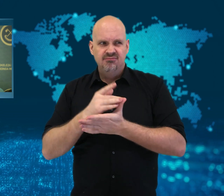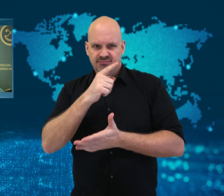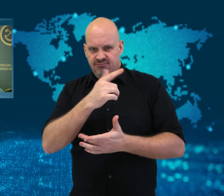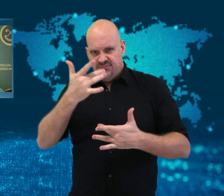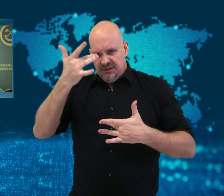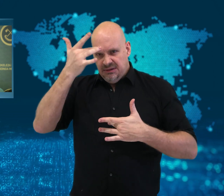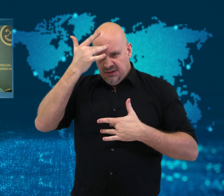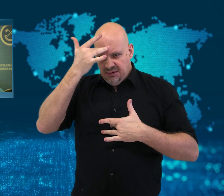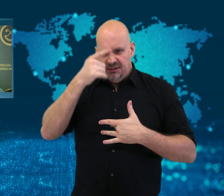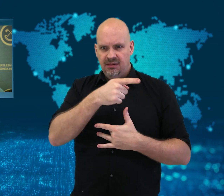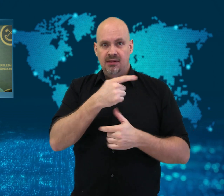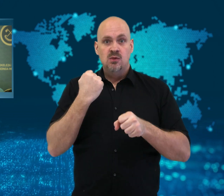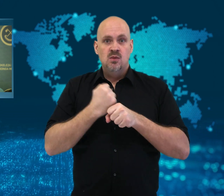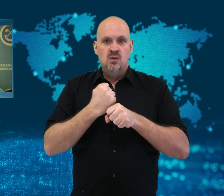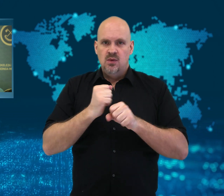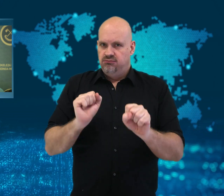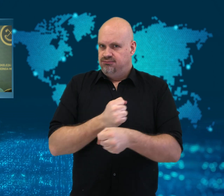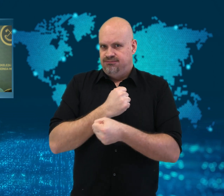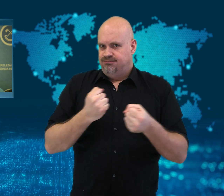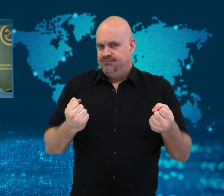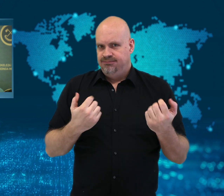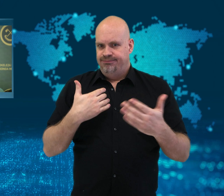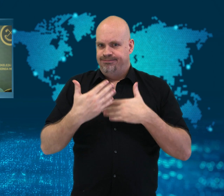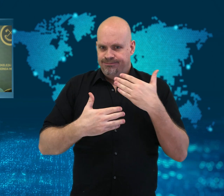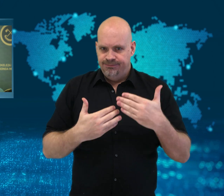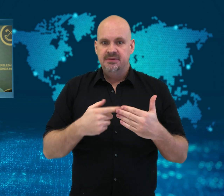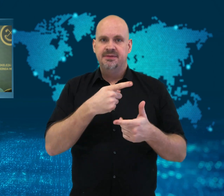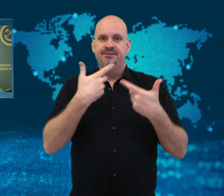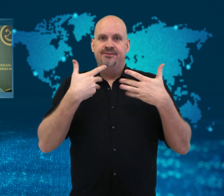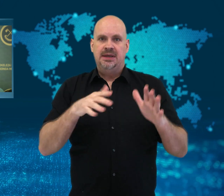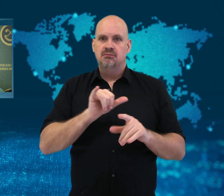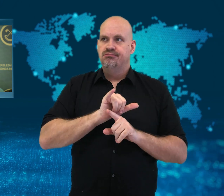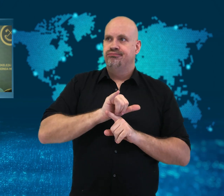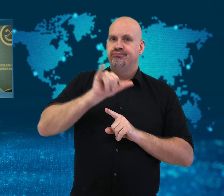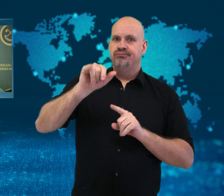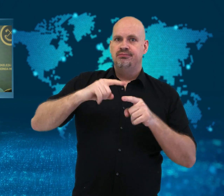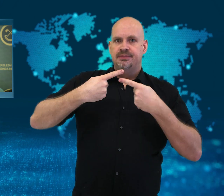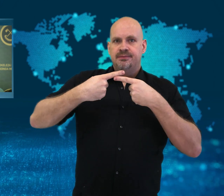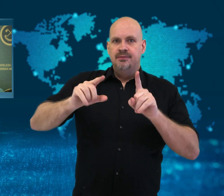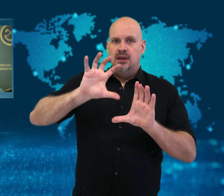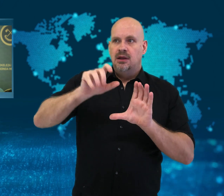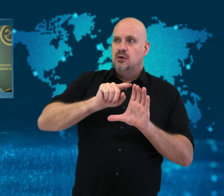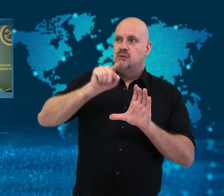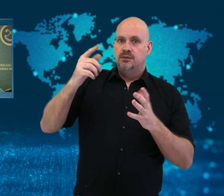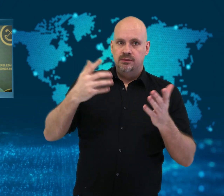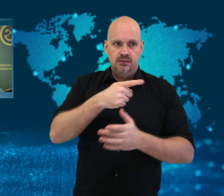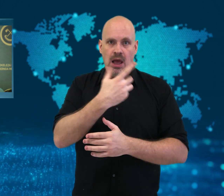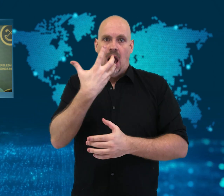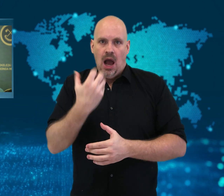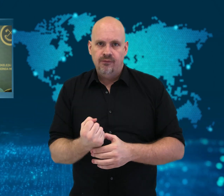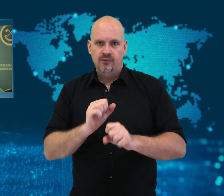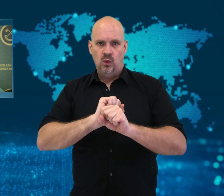spreading unconfirmed reports that he is sick and incapacitated,